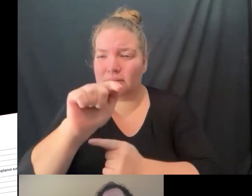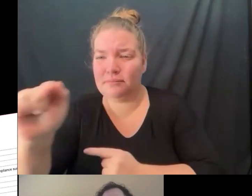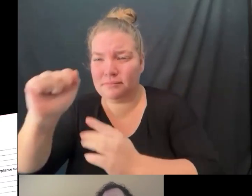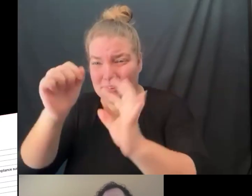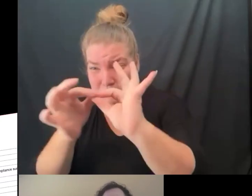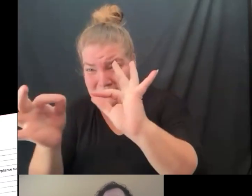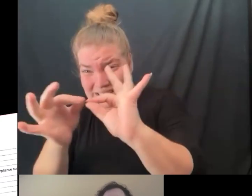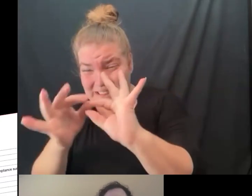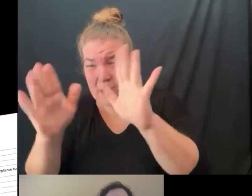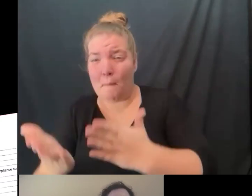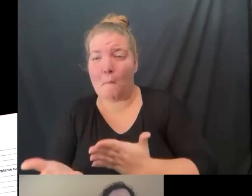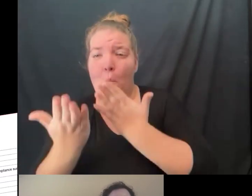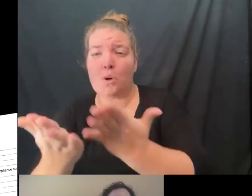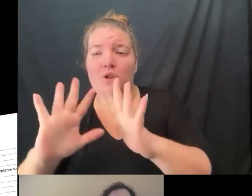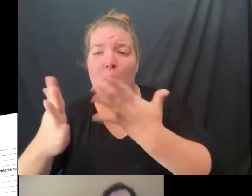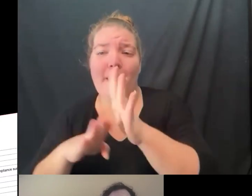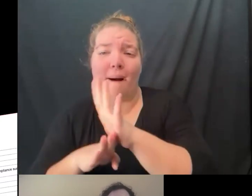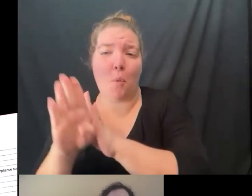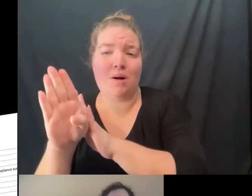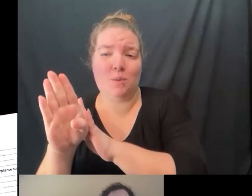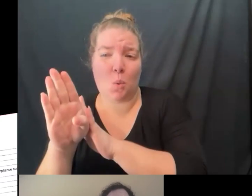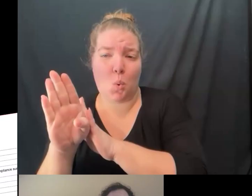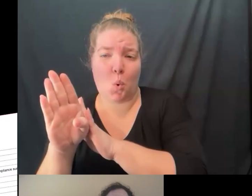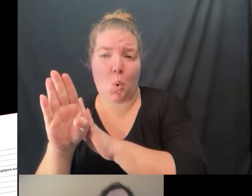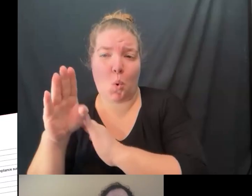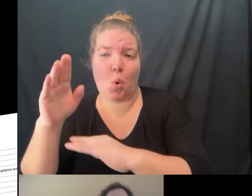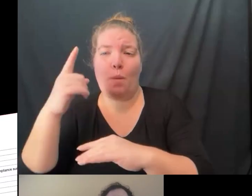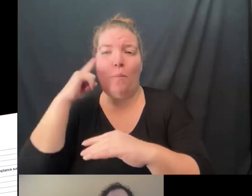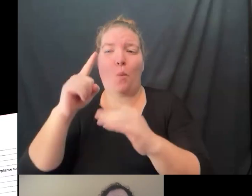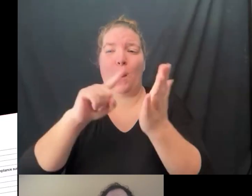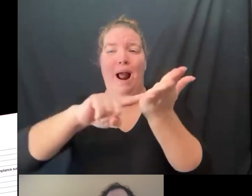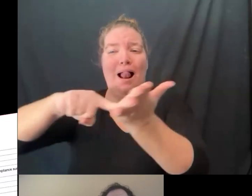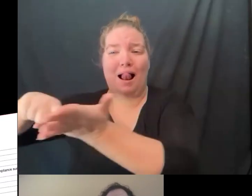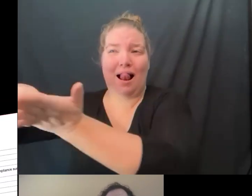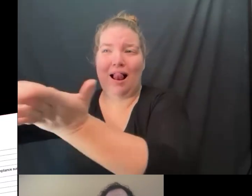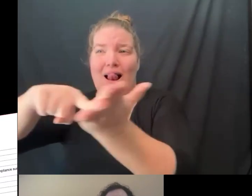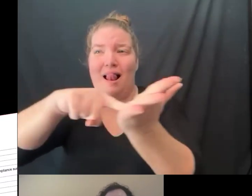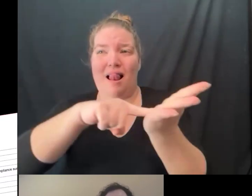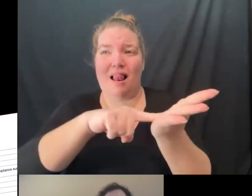report. It doesn't just show the gaps. It actually includes detailed recommendations on how to close every gap.